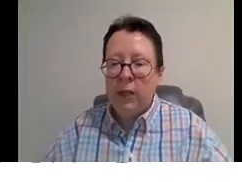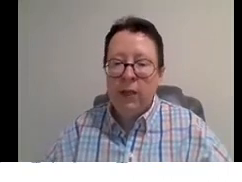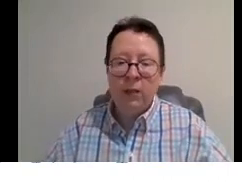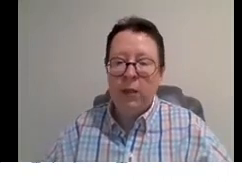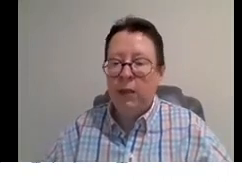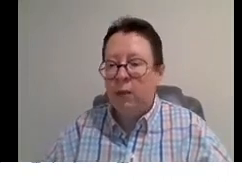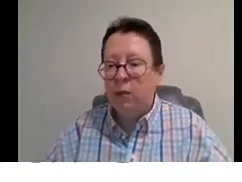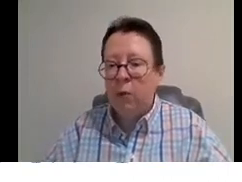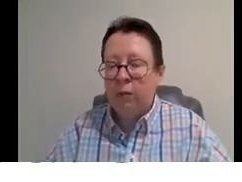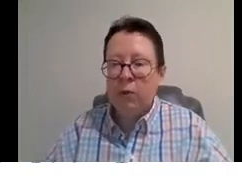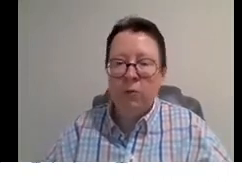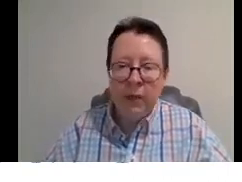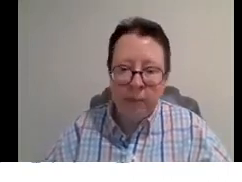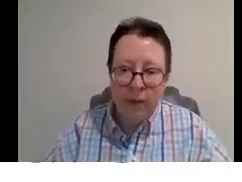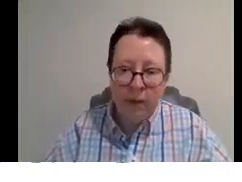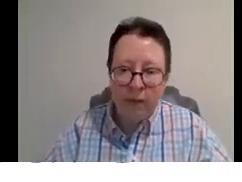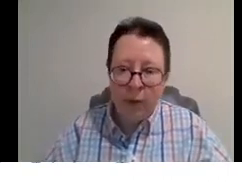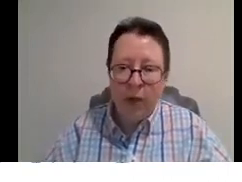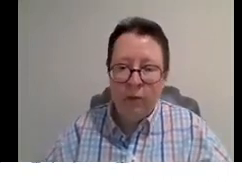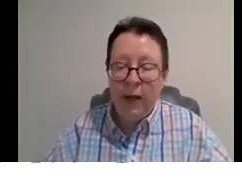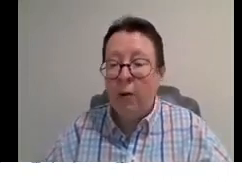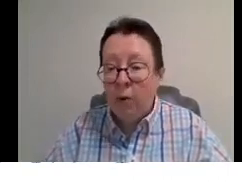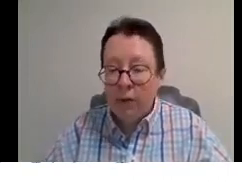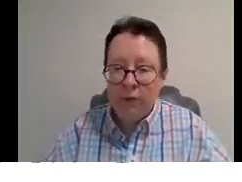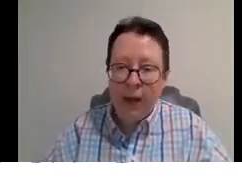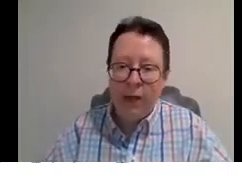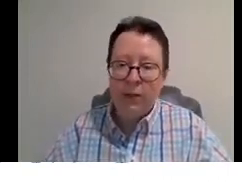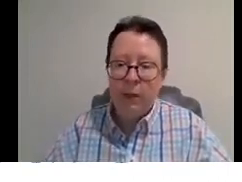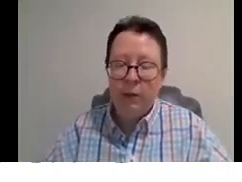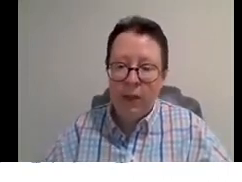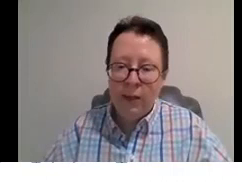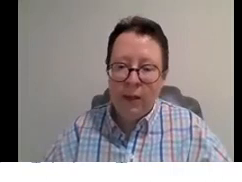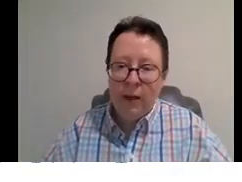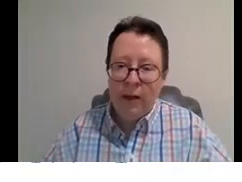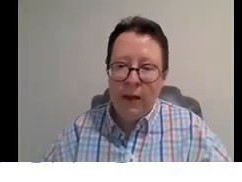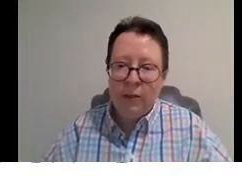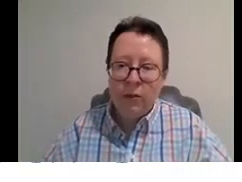getting somebody into the door for treatment for COVID at all if you had a disability uh and so